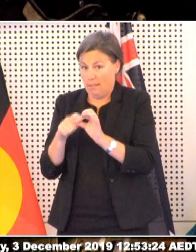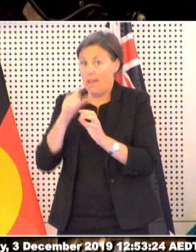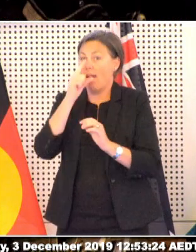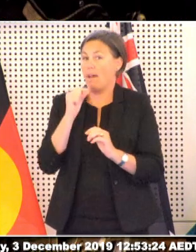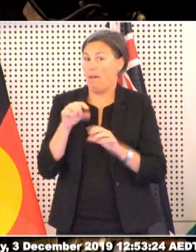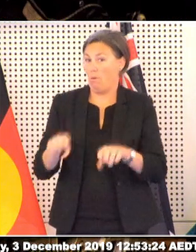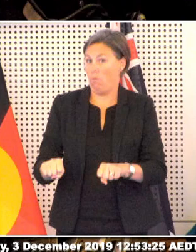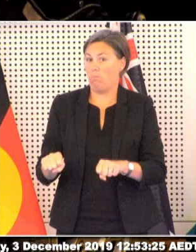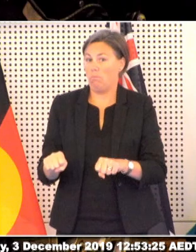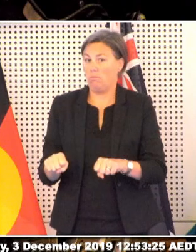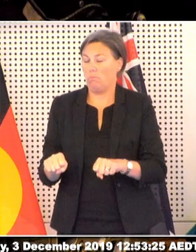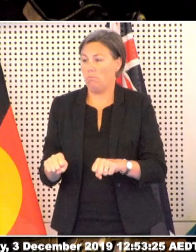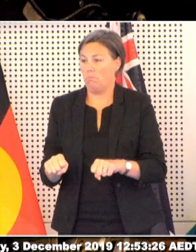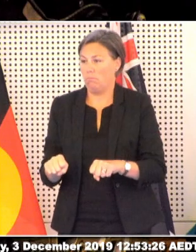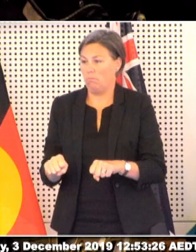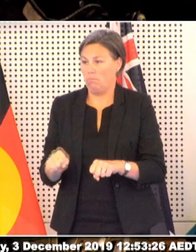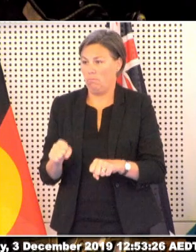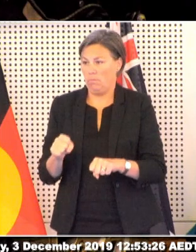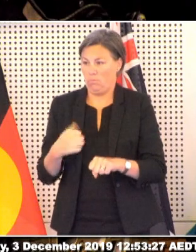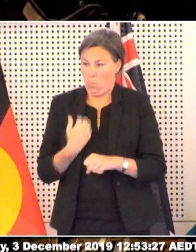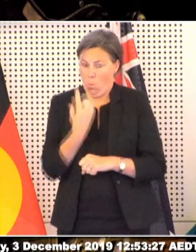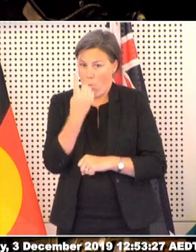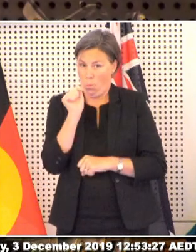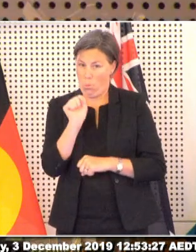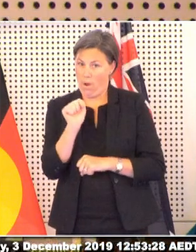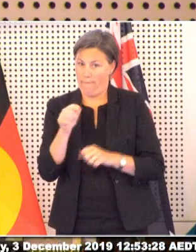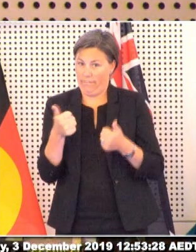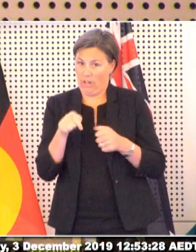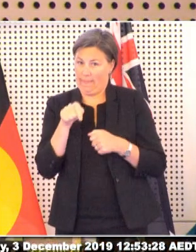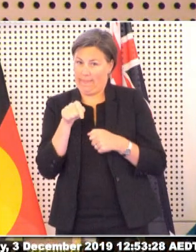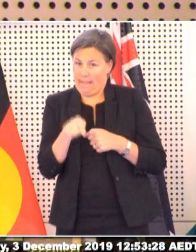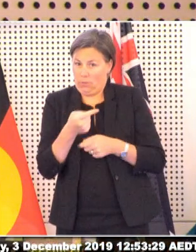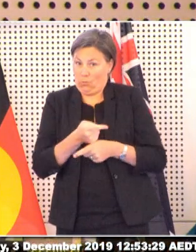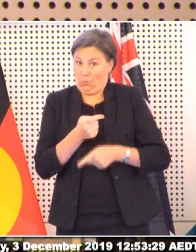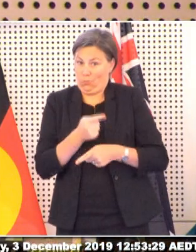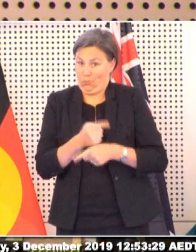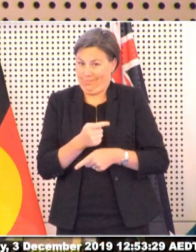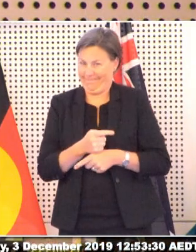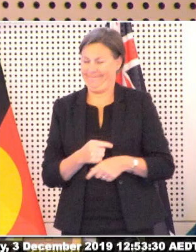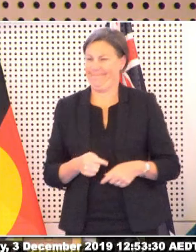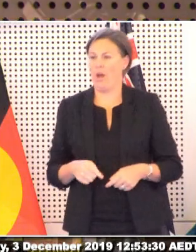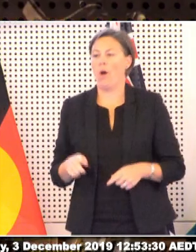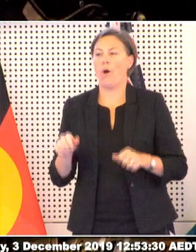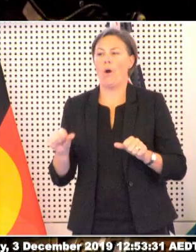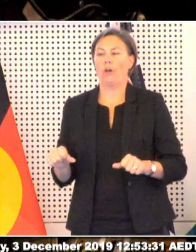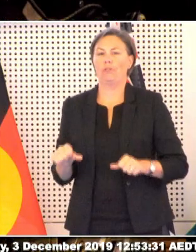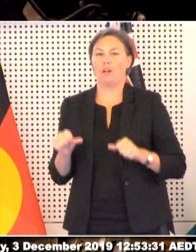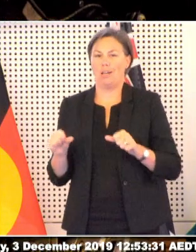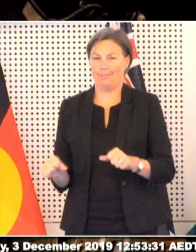So just completing on this topic. Very good. Having regard to the range of factors that are taken into account,